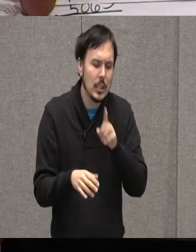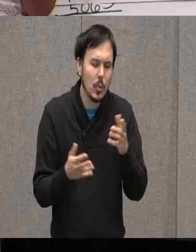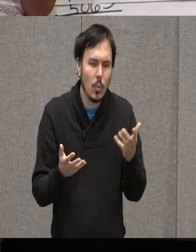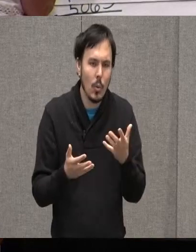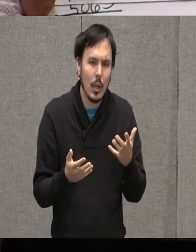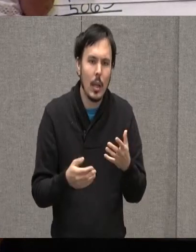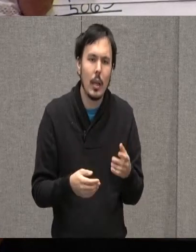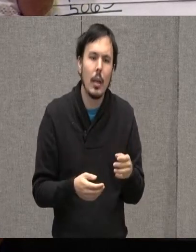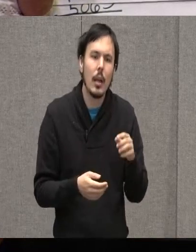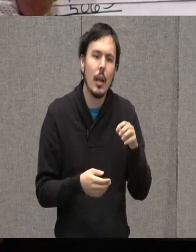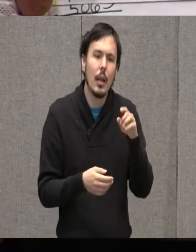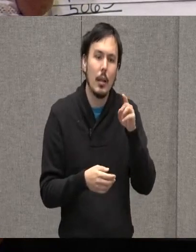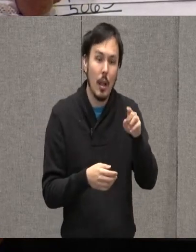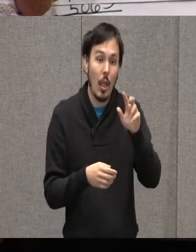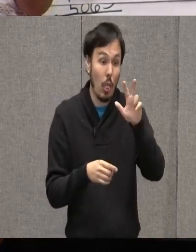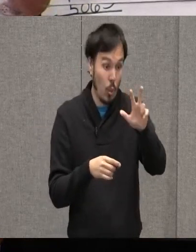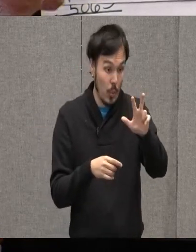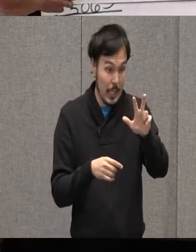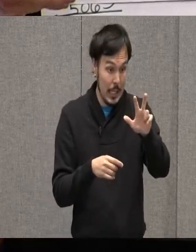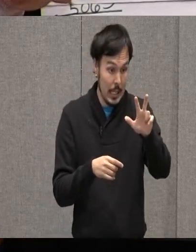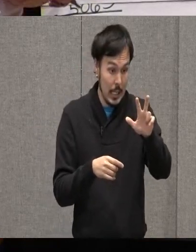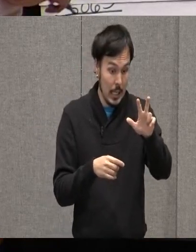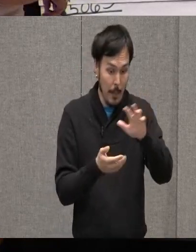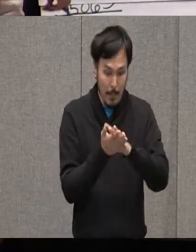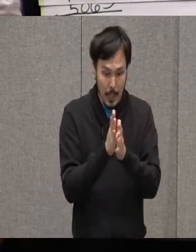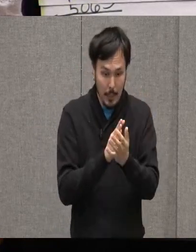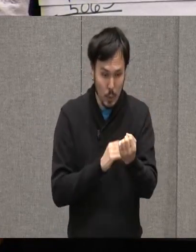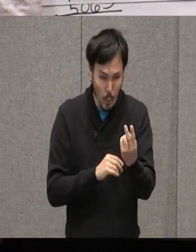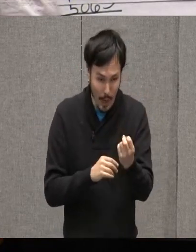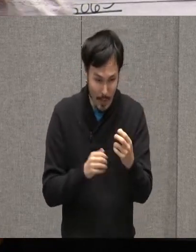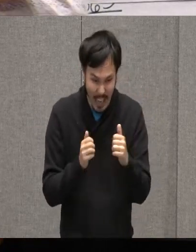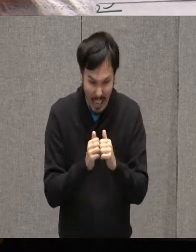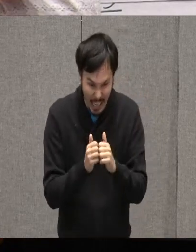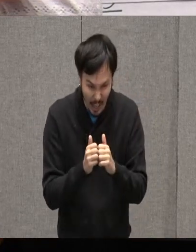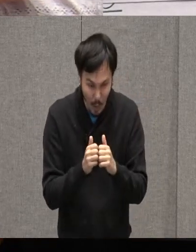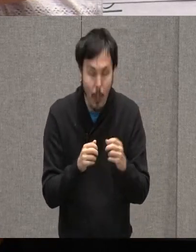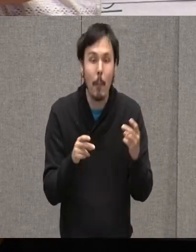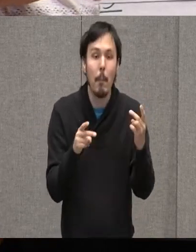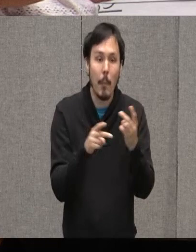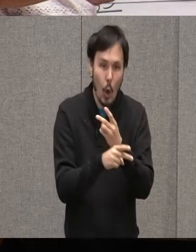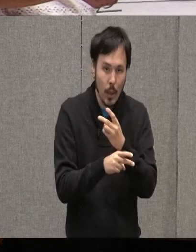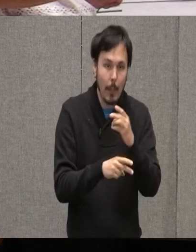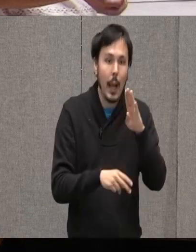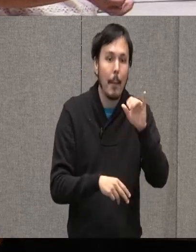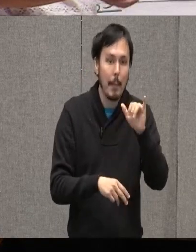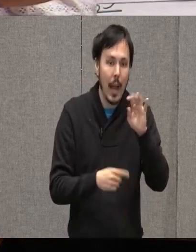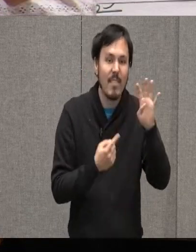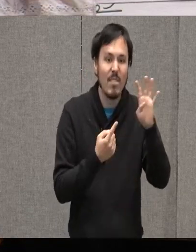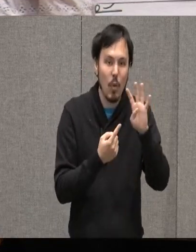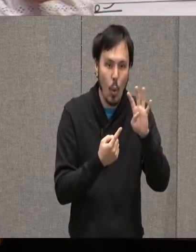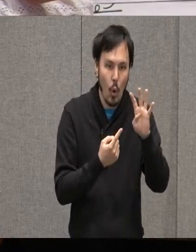Multiplied by four, thank you. So again on equivalent fractions, you the numerator and denominator,